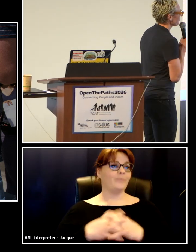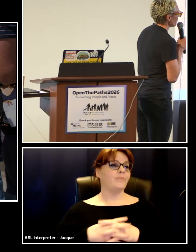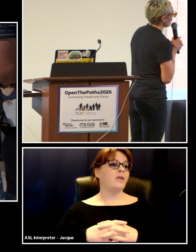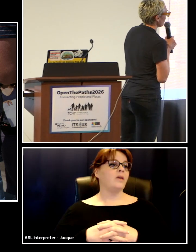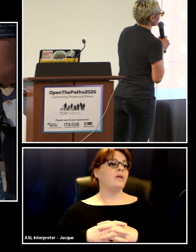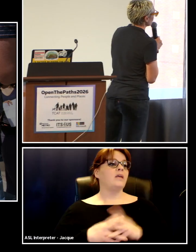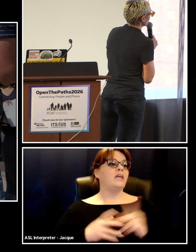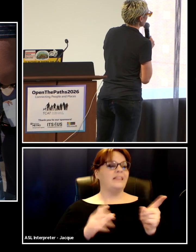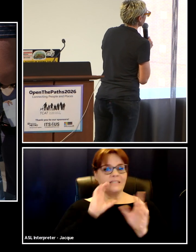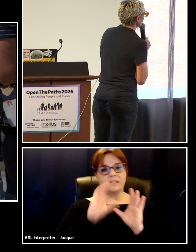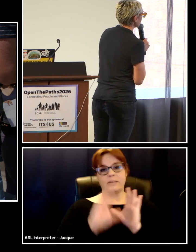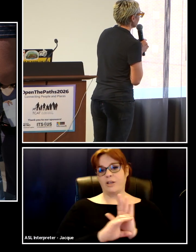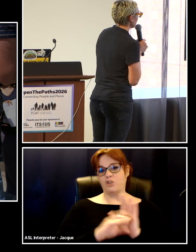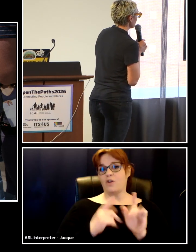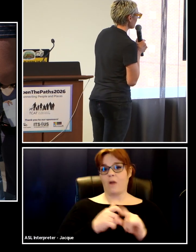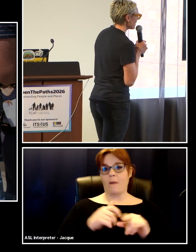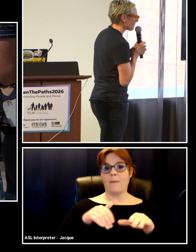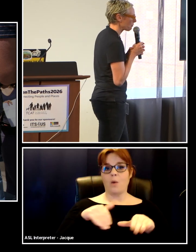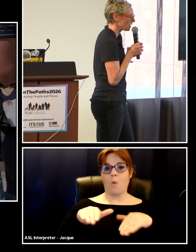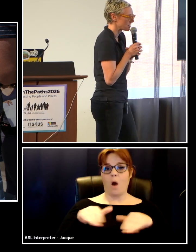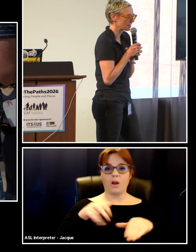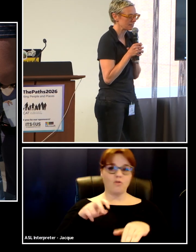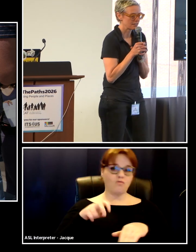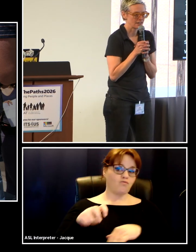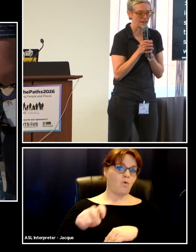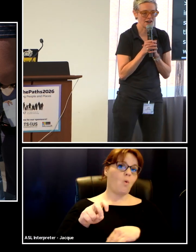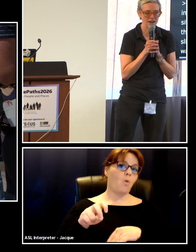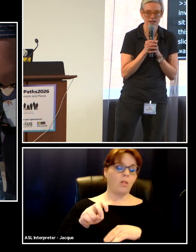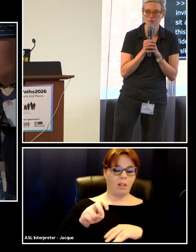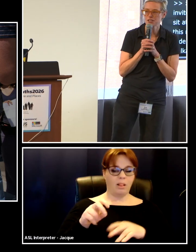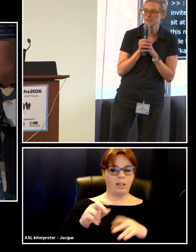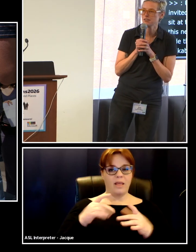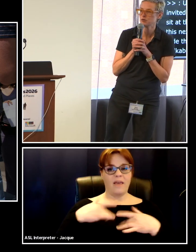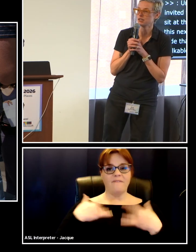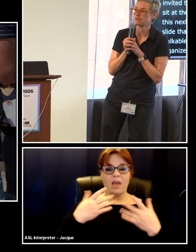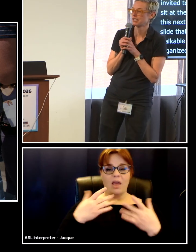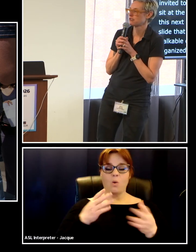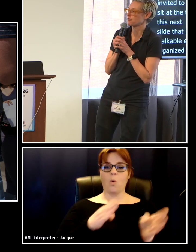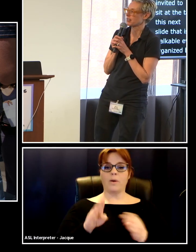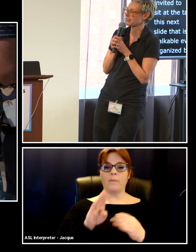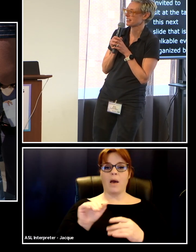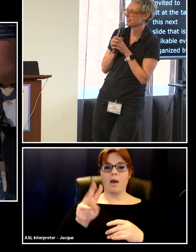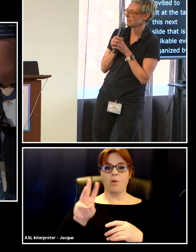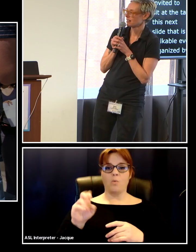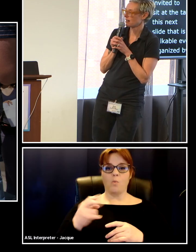from a walk roll event um organized by WSDOT uh a couple years ago. This was in the Vancouver area